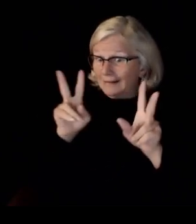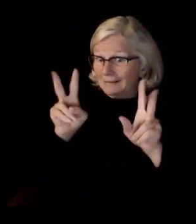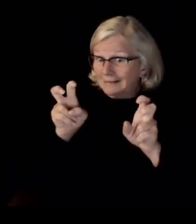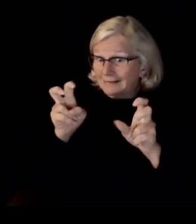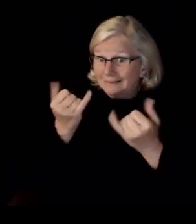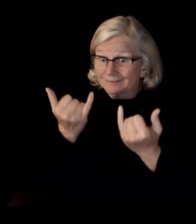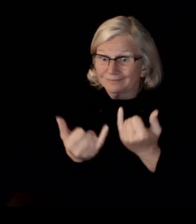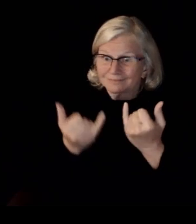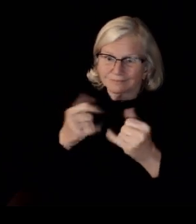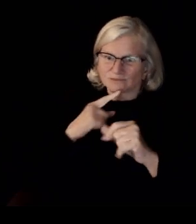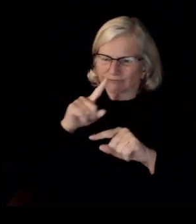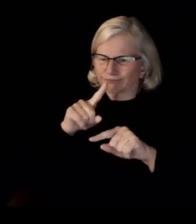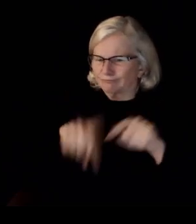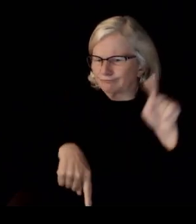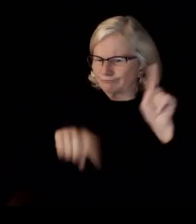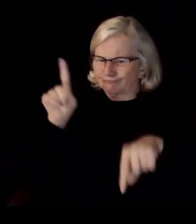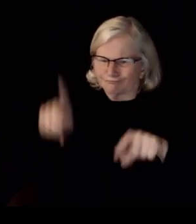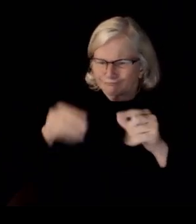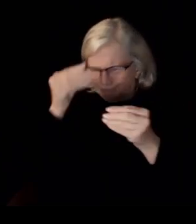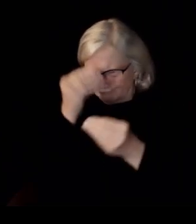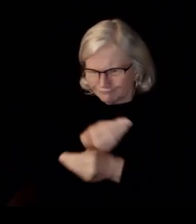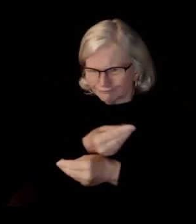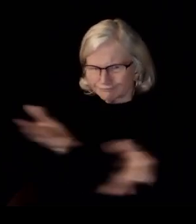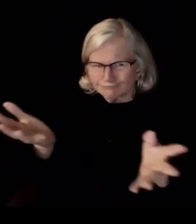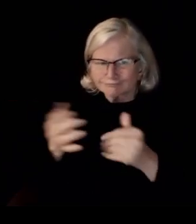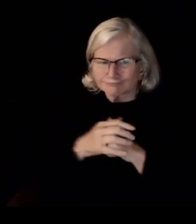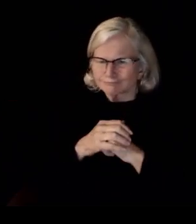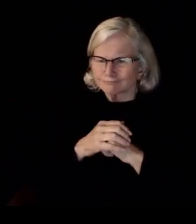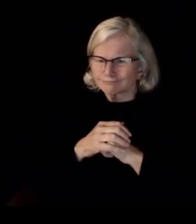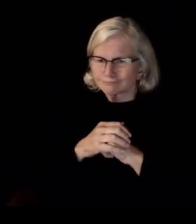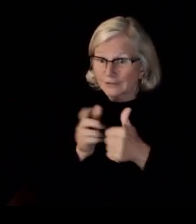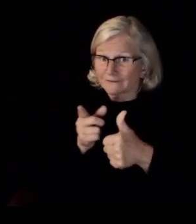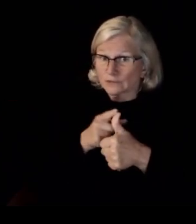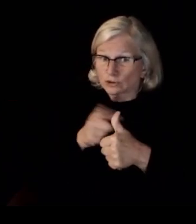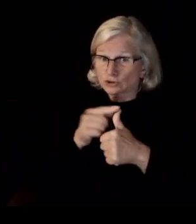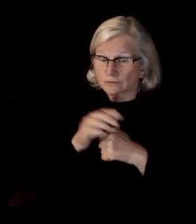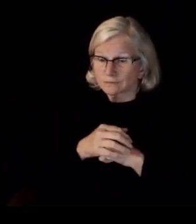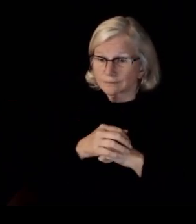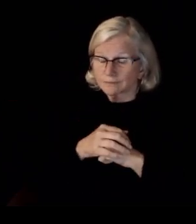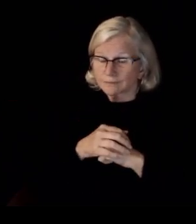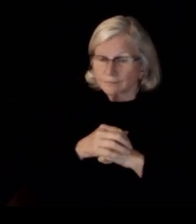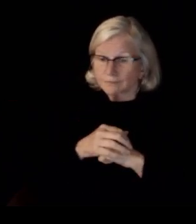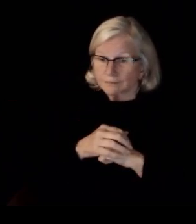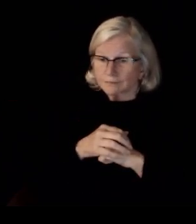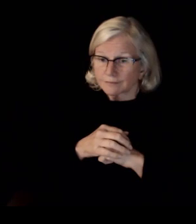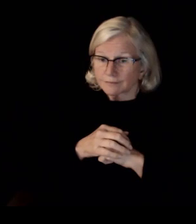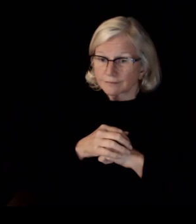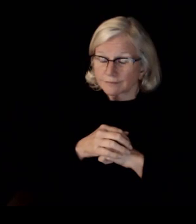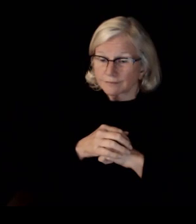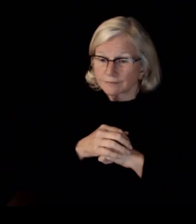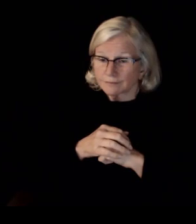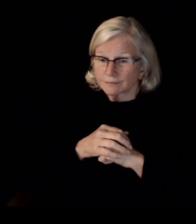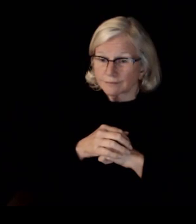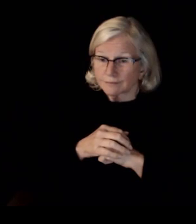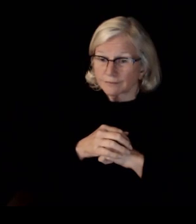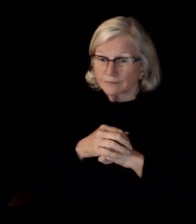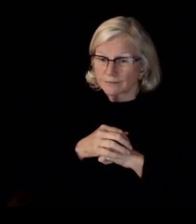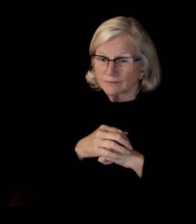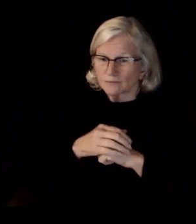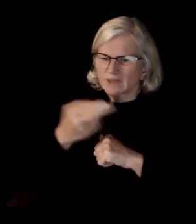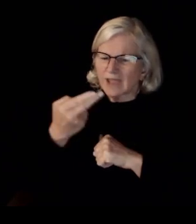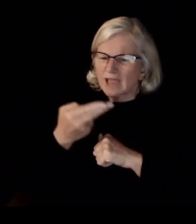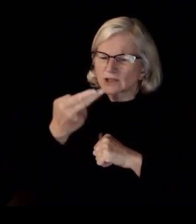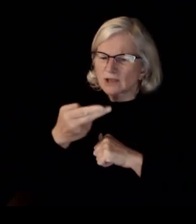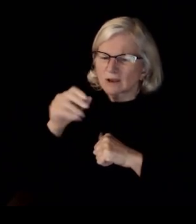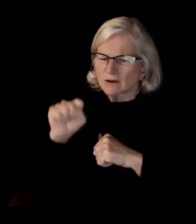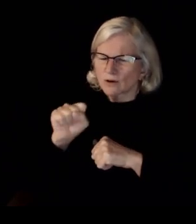with you today. First of all we had a visit from HHS colleagues. We're in regular conversations